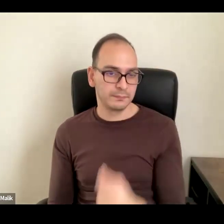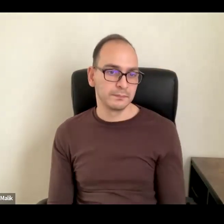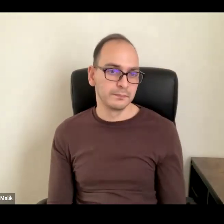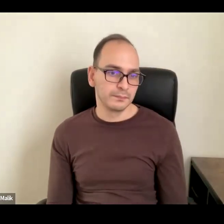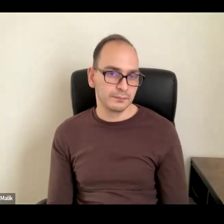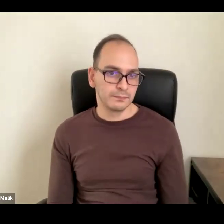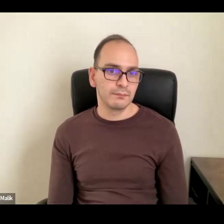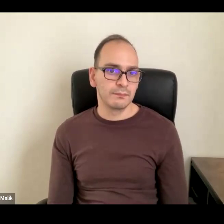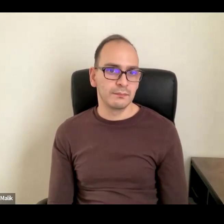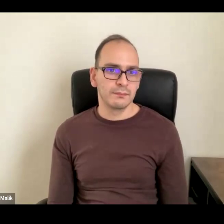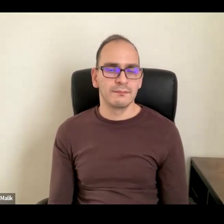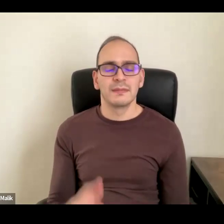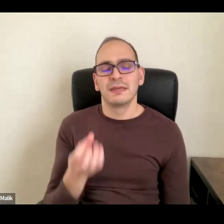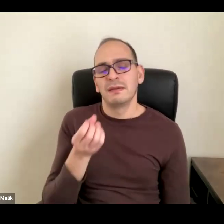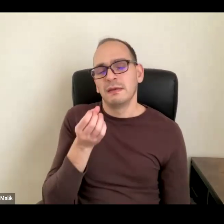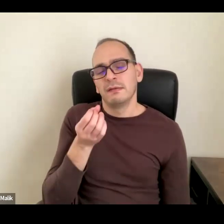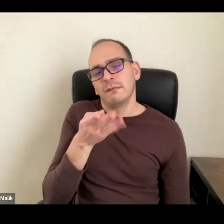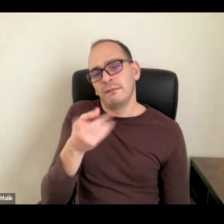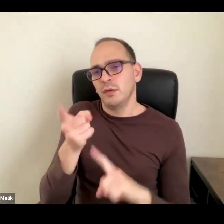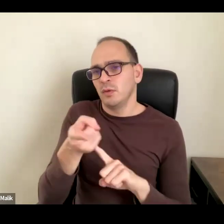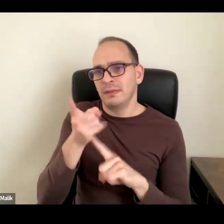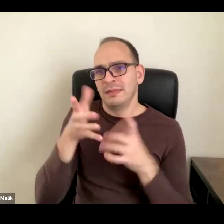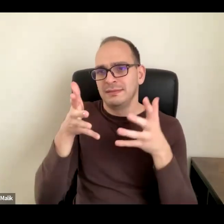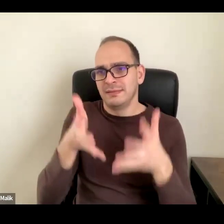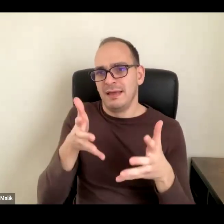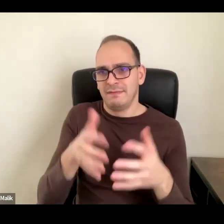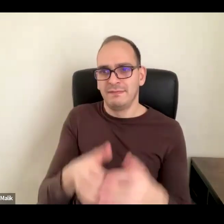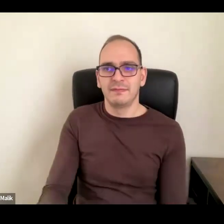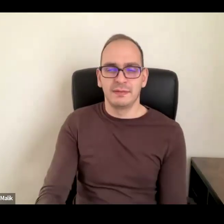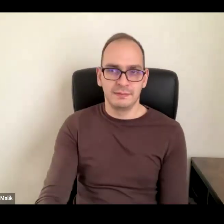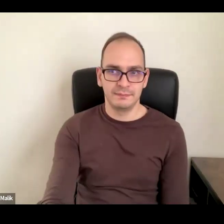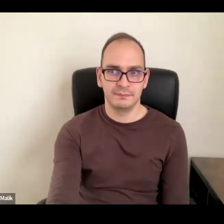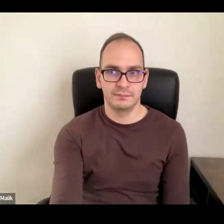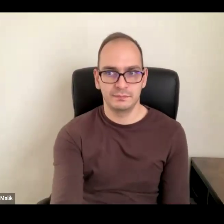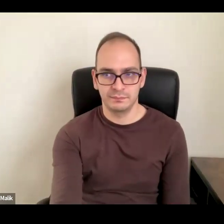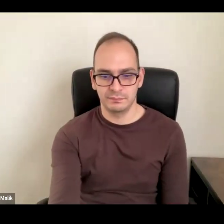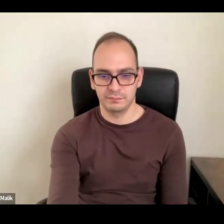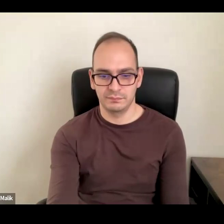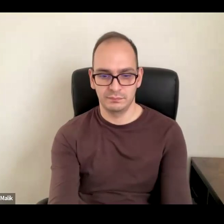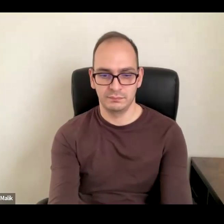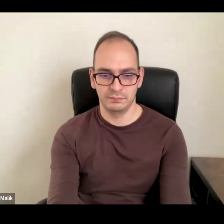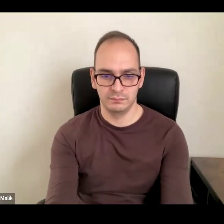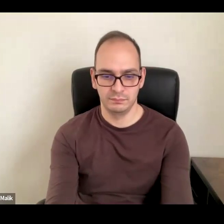Okay, we have just a few minutes left.